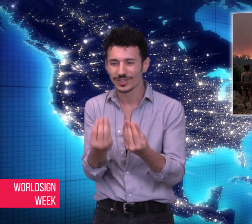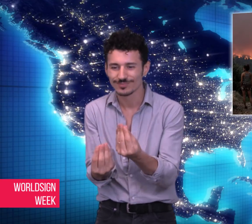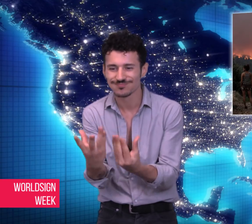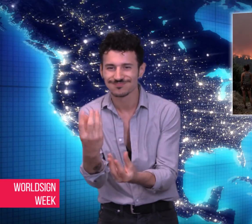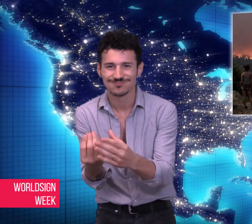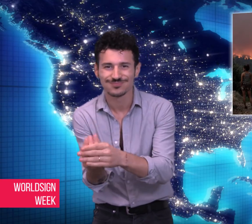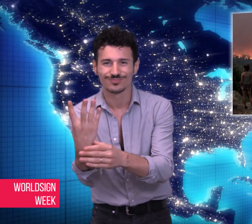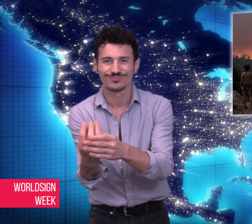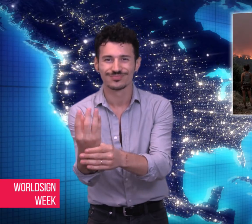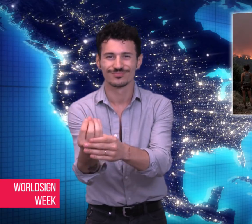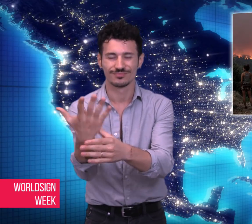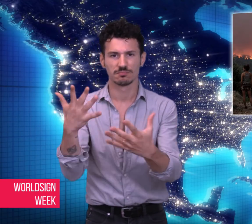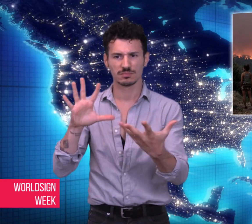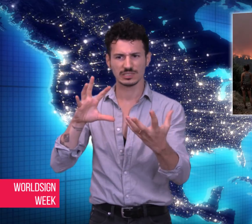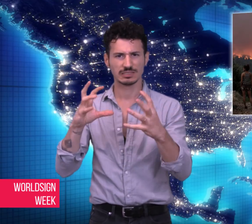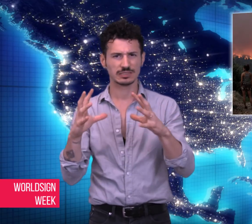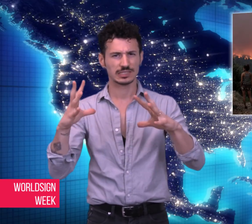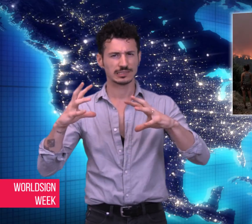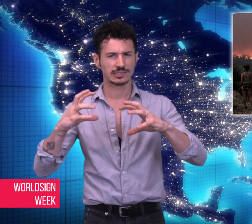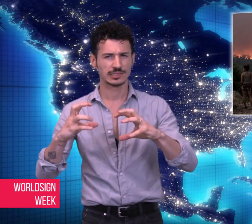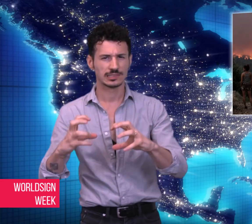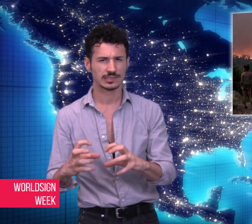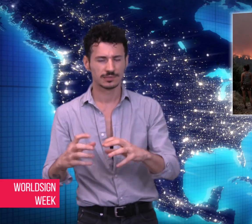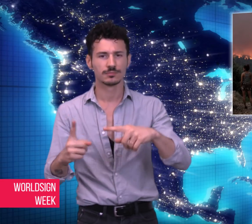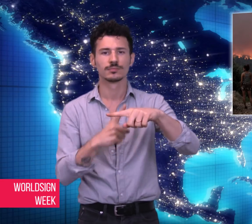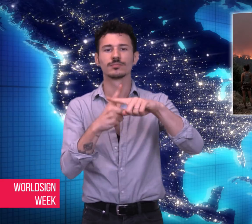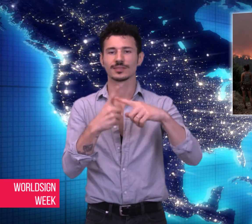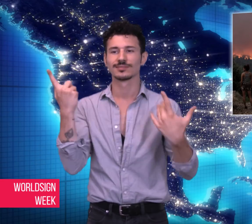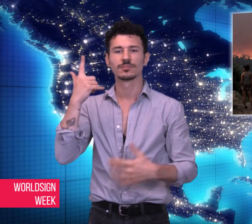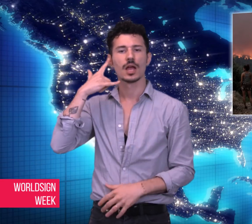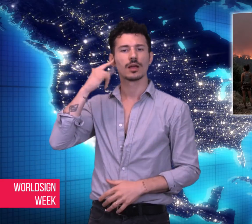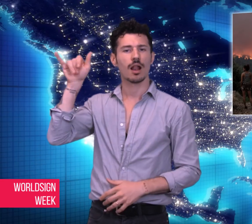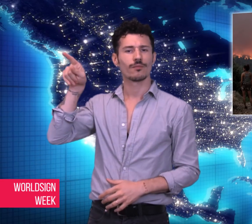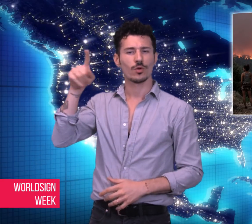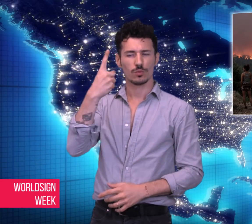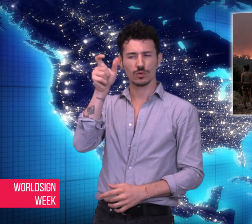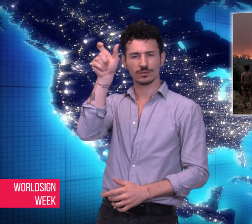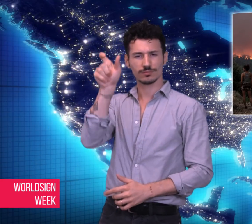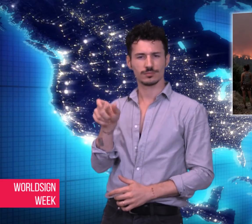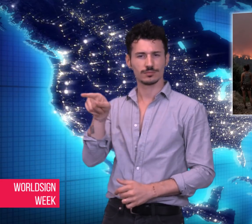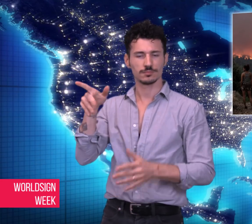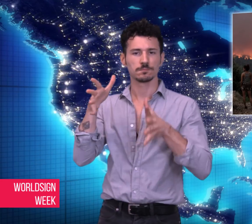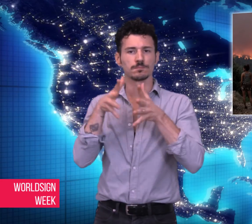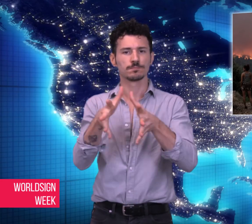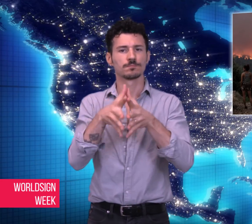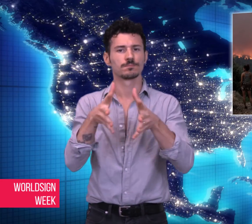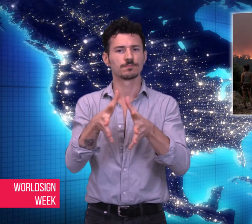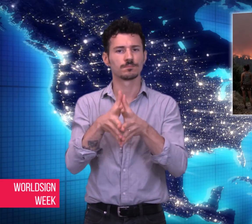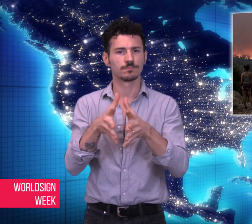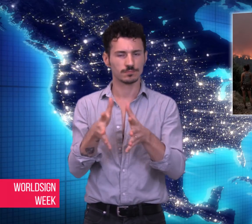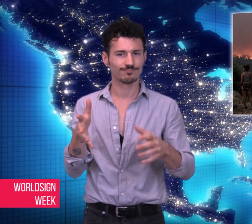dried vegetation, and overbuilding in undeveloped areas is also another